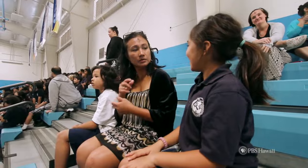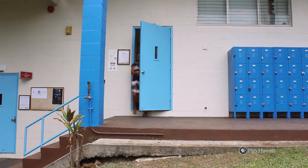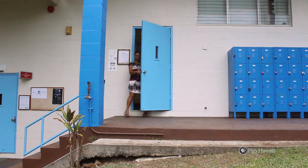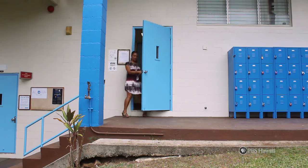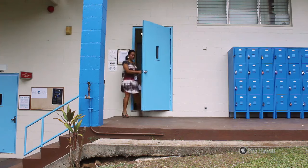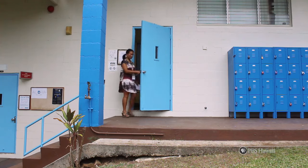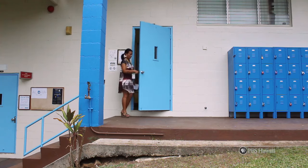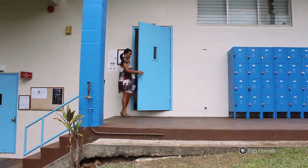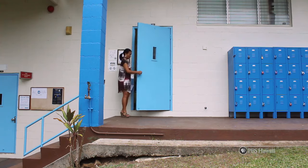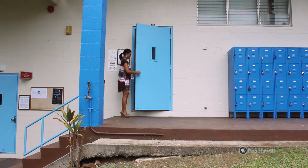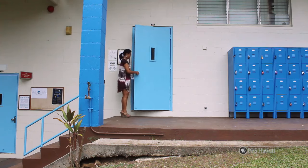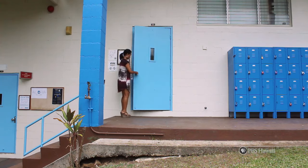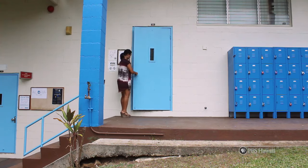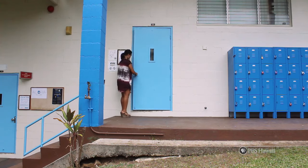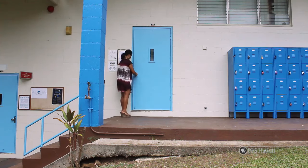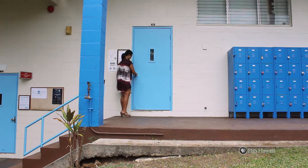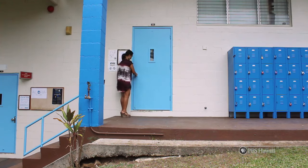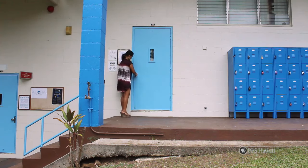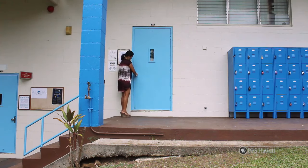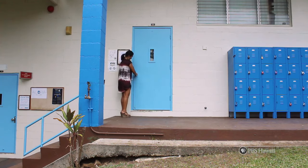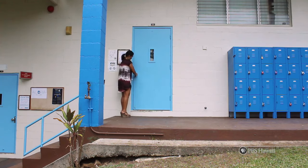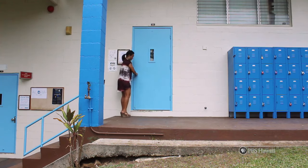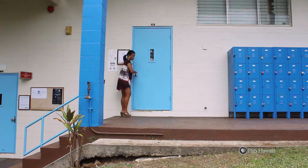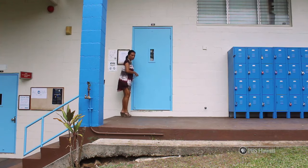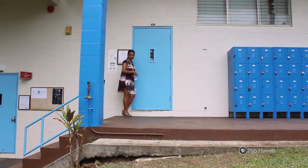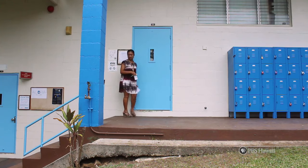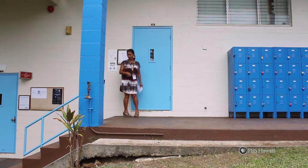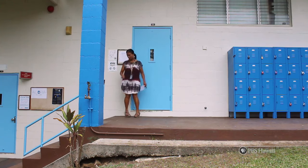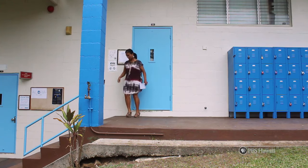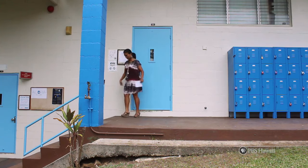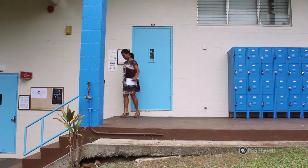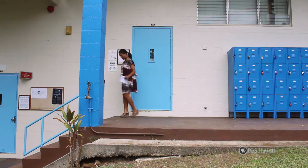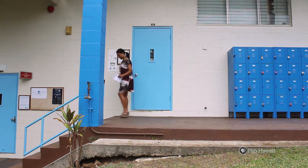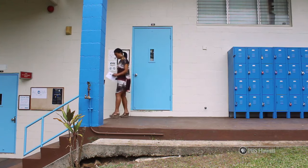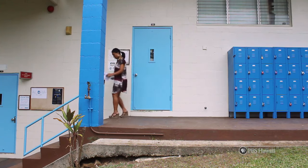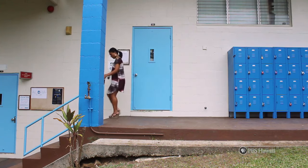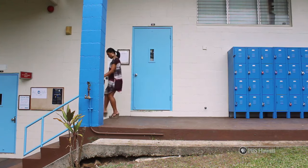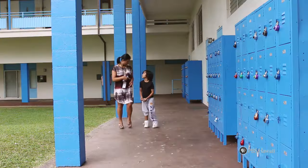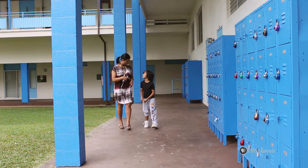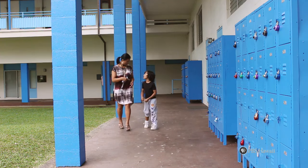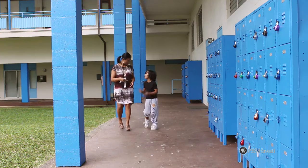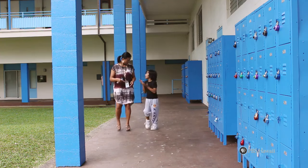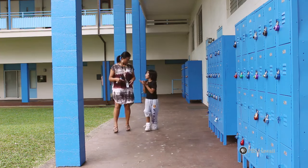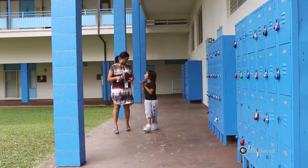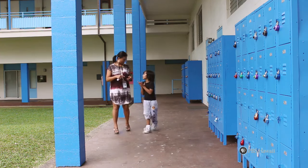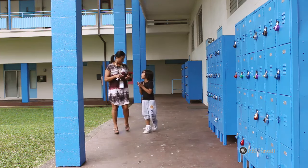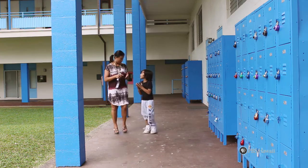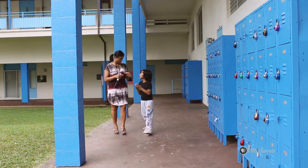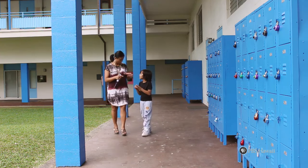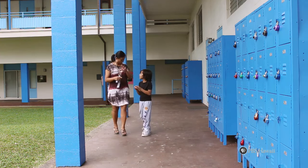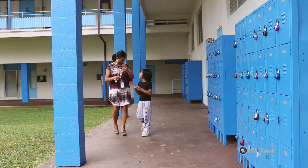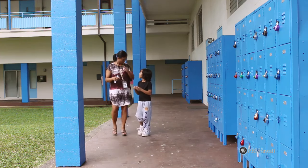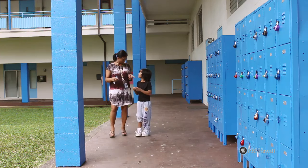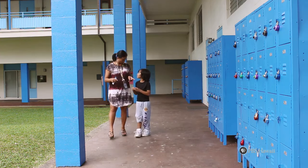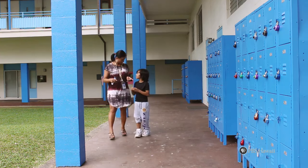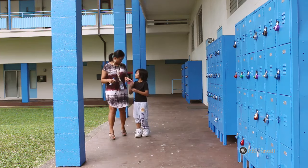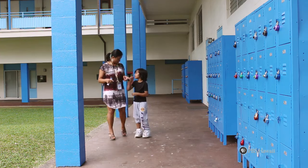Marylou Beal continues to pursue her passion by teaching sign language to our high school students at Saint Francis School. In the future, she'd